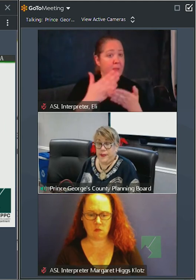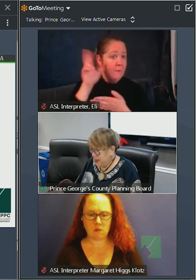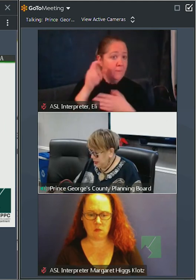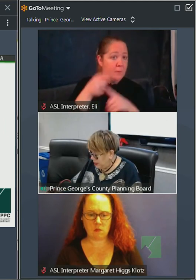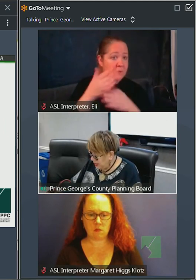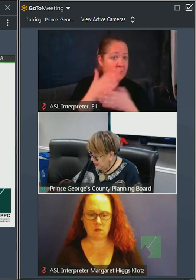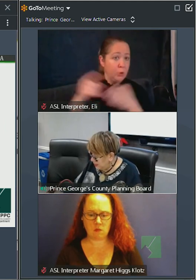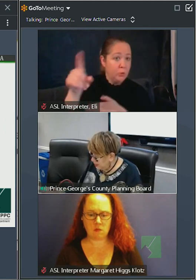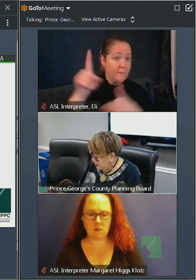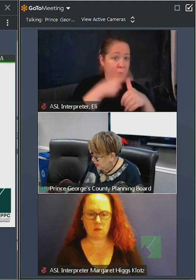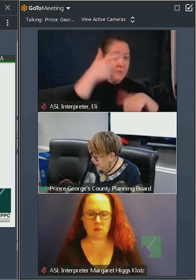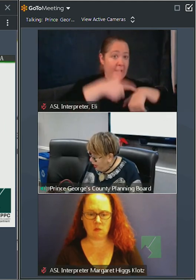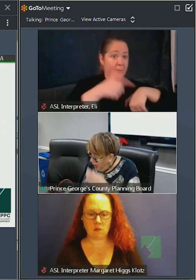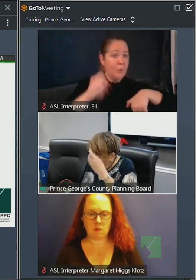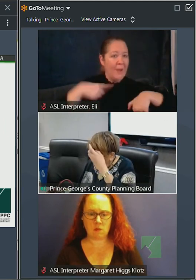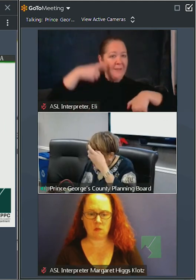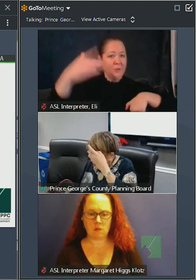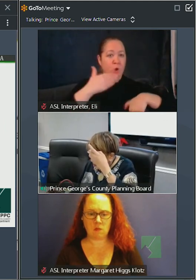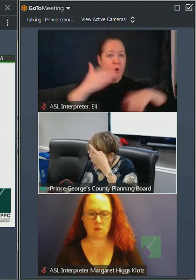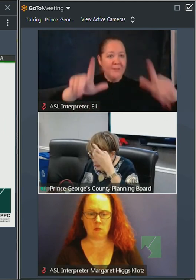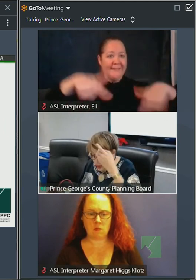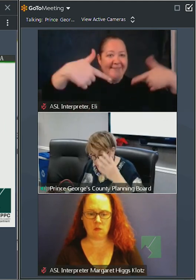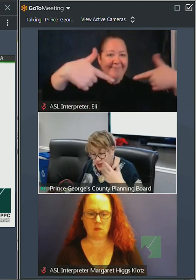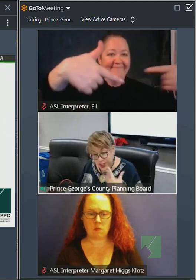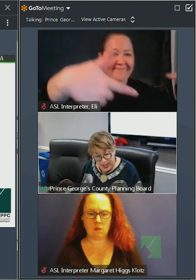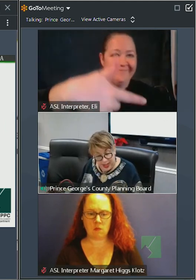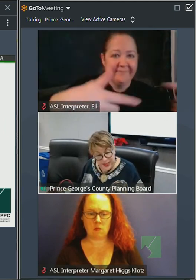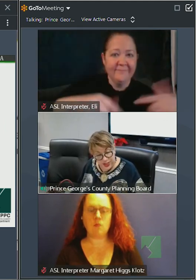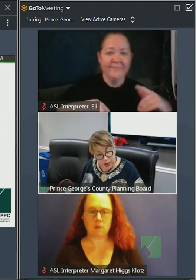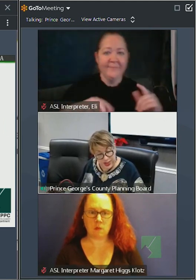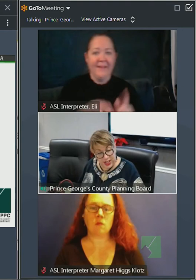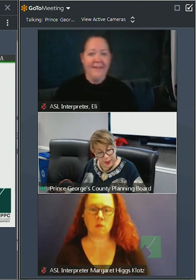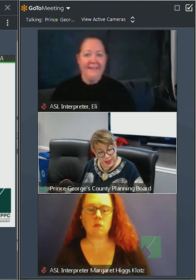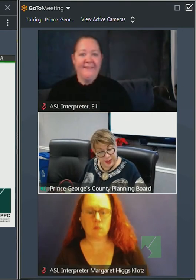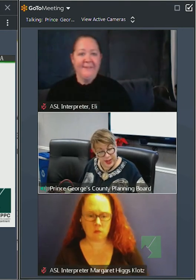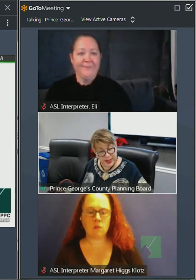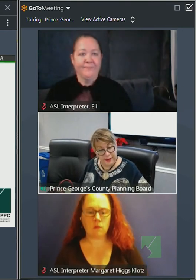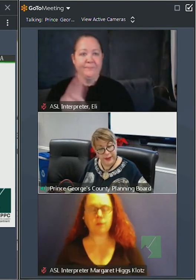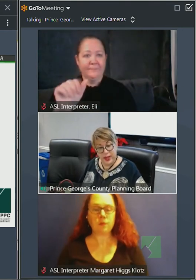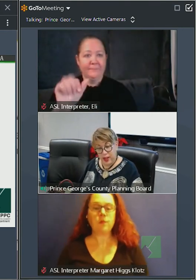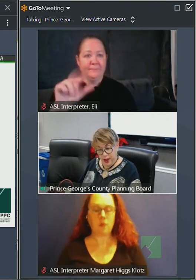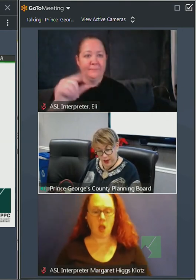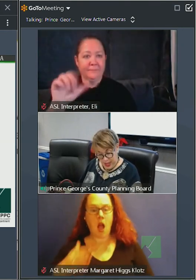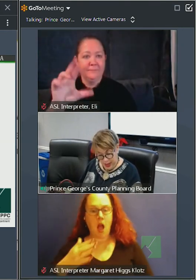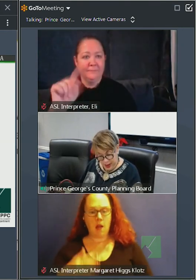So I think this is good that you're speaking, that, that you all signed up to speak in time. Okay.